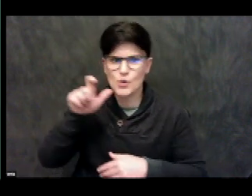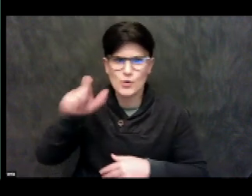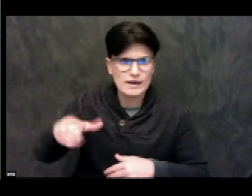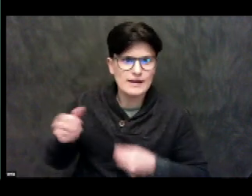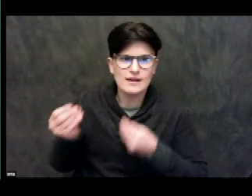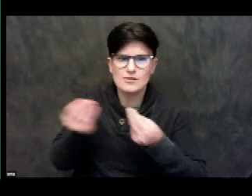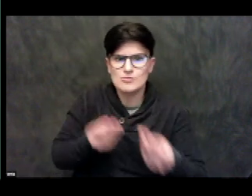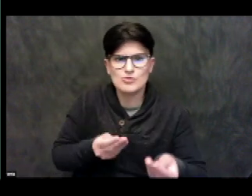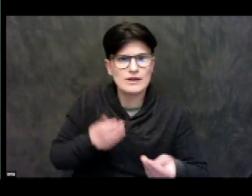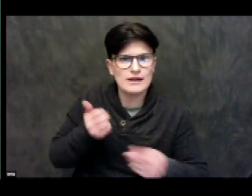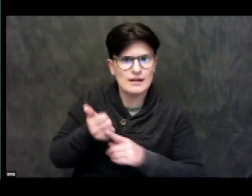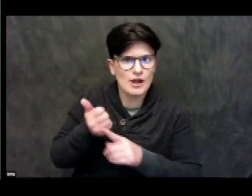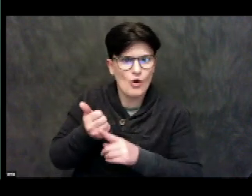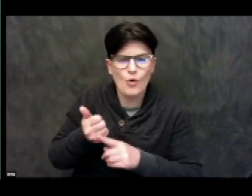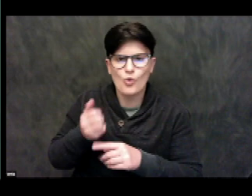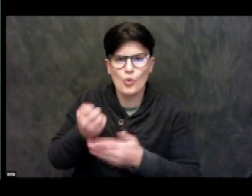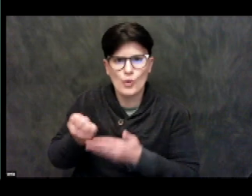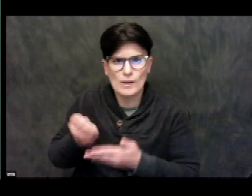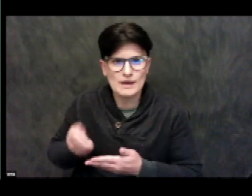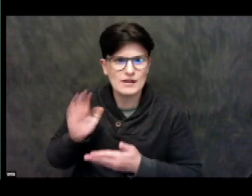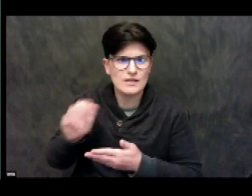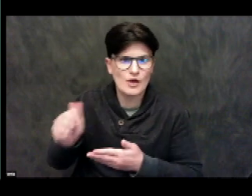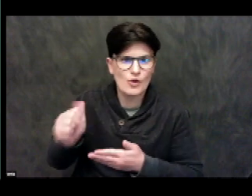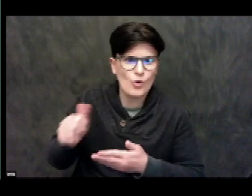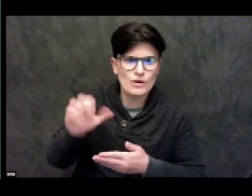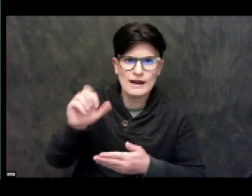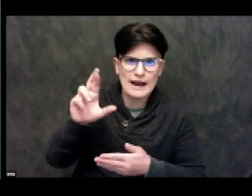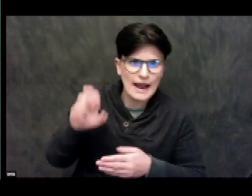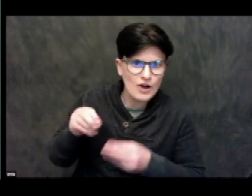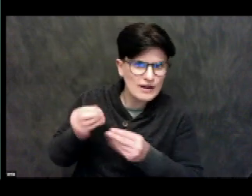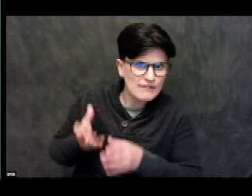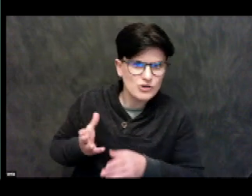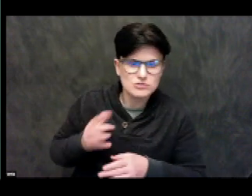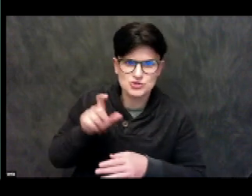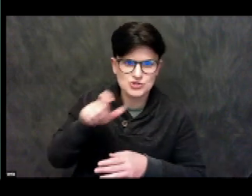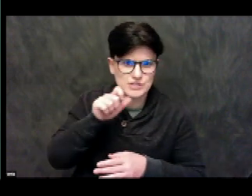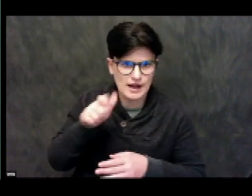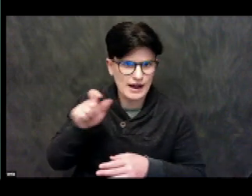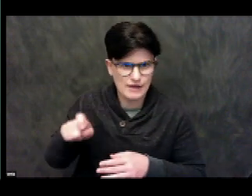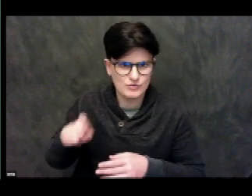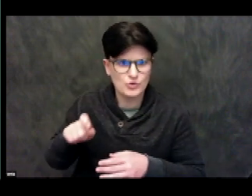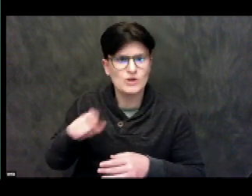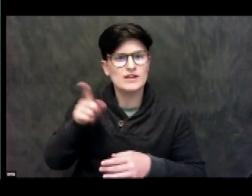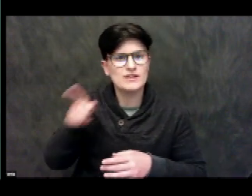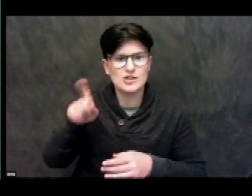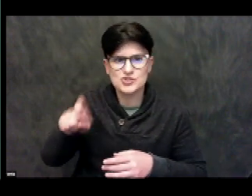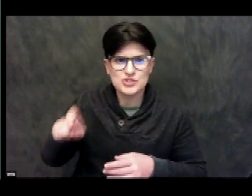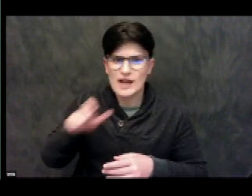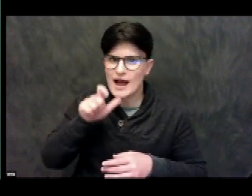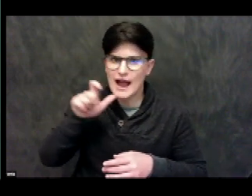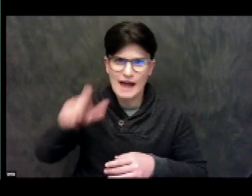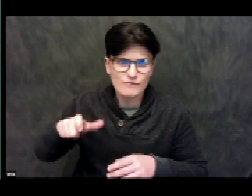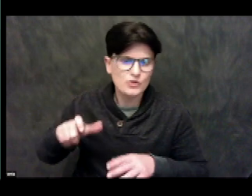They should not have to make disproportionate efforts to receive this care. There are some limitations of this,